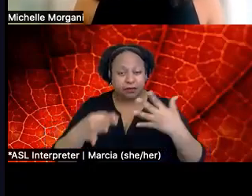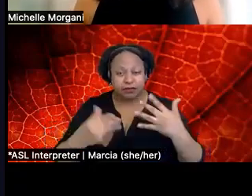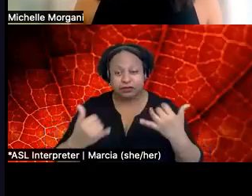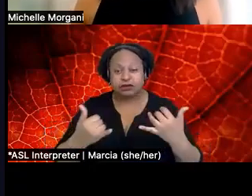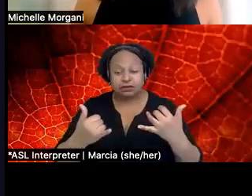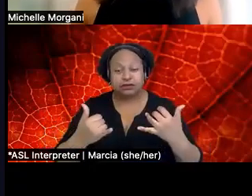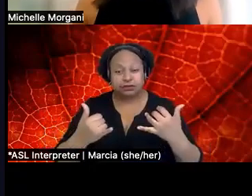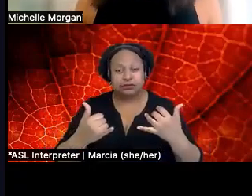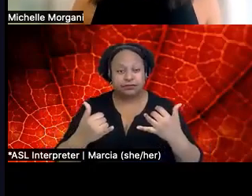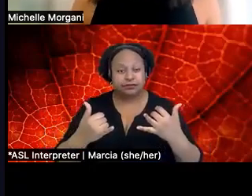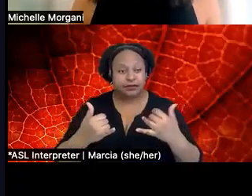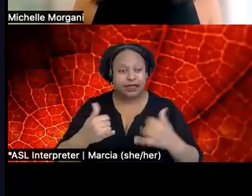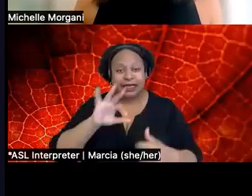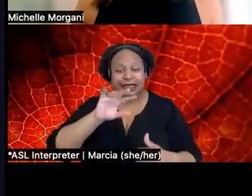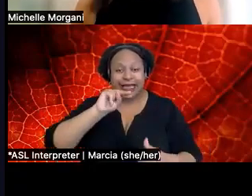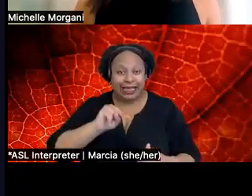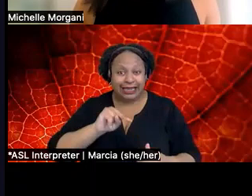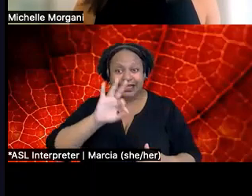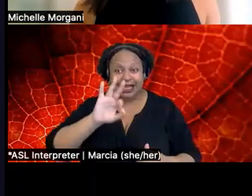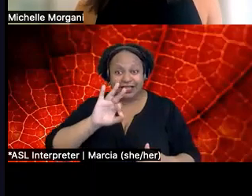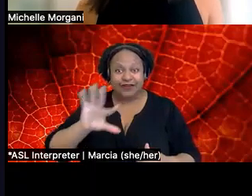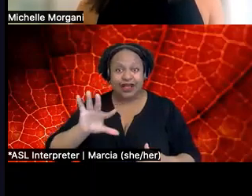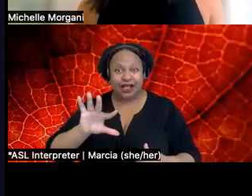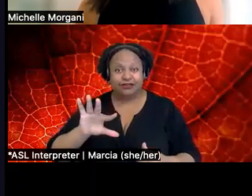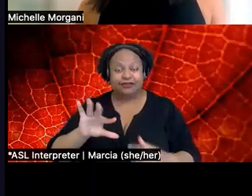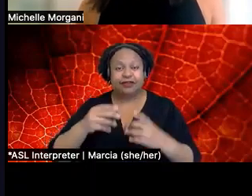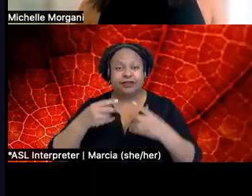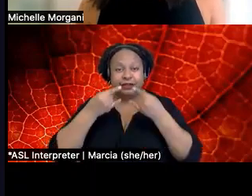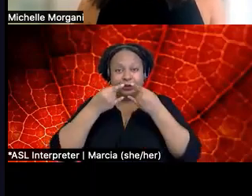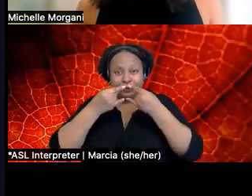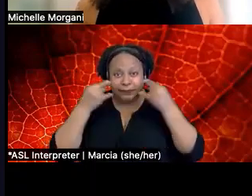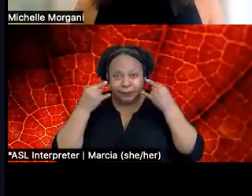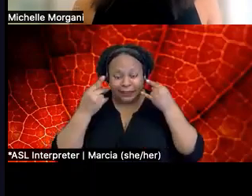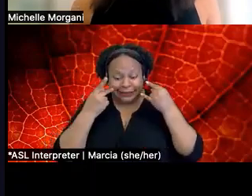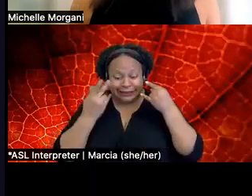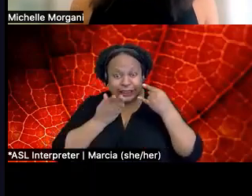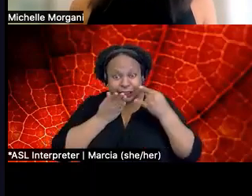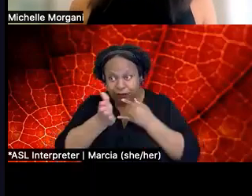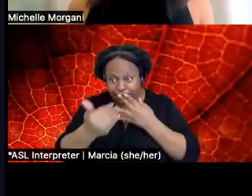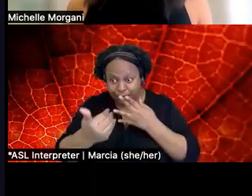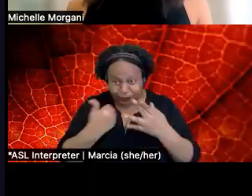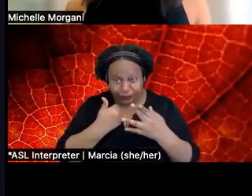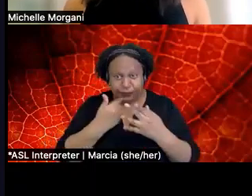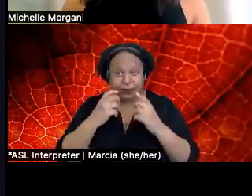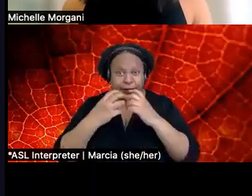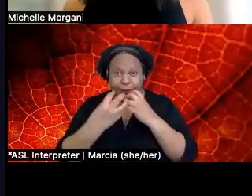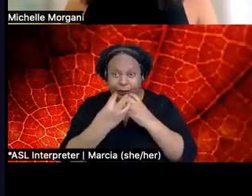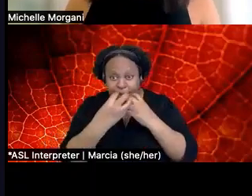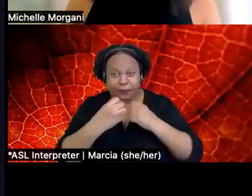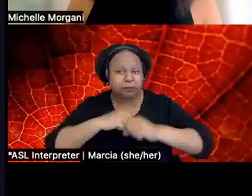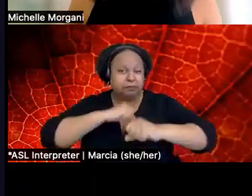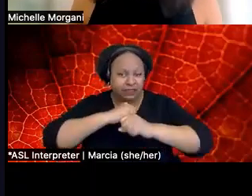for N95 clear masks that can be worn in surgical spaces as well. I do want to just acknowledge that there is always